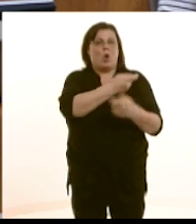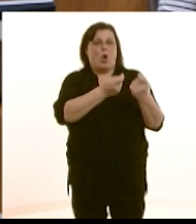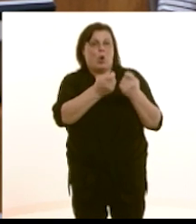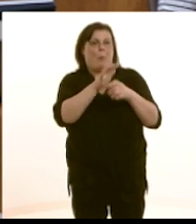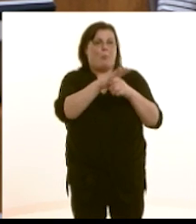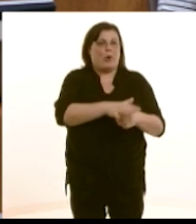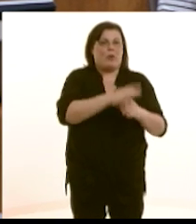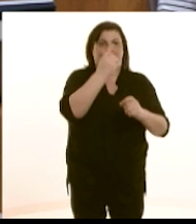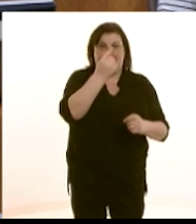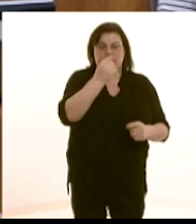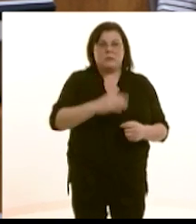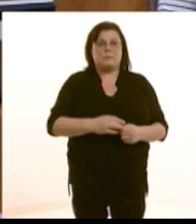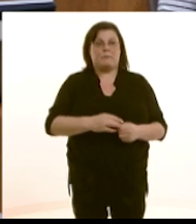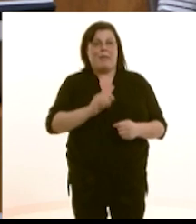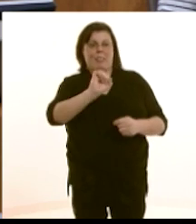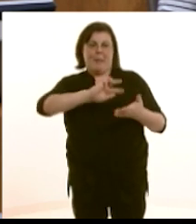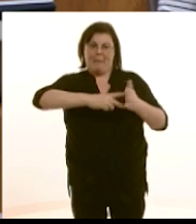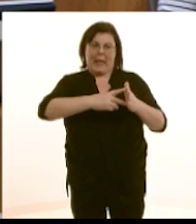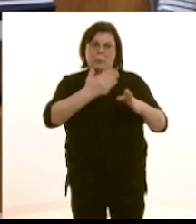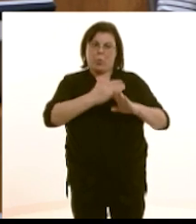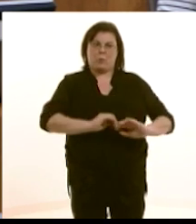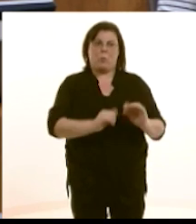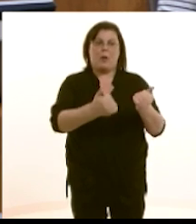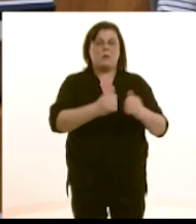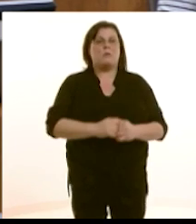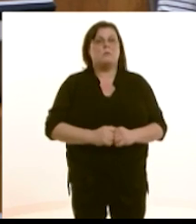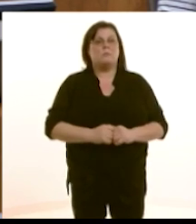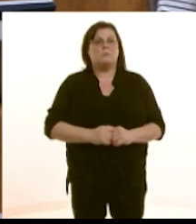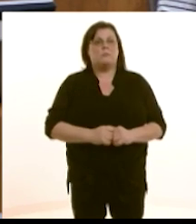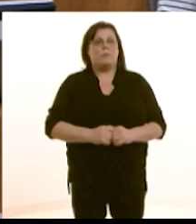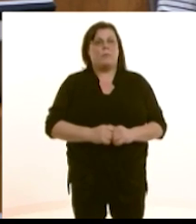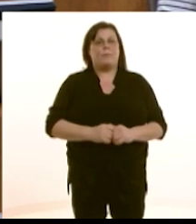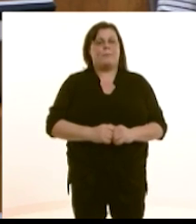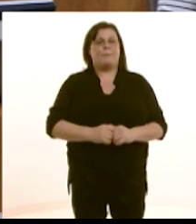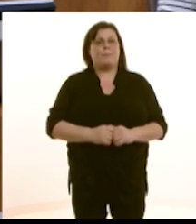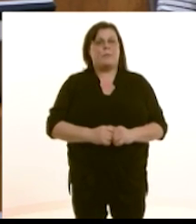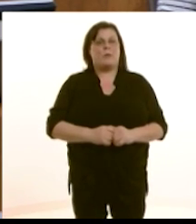plans have held. We know that people have beenówe havenít seen what we saw in England